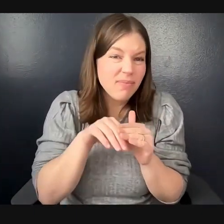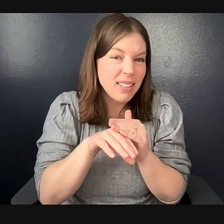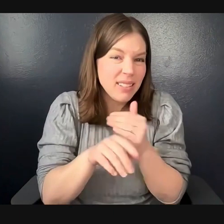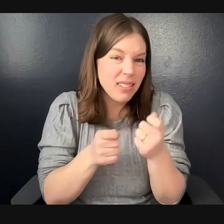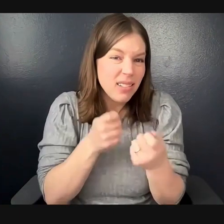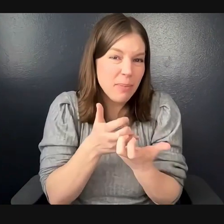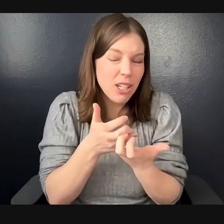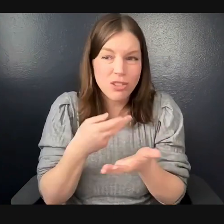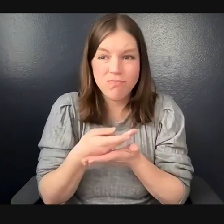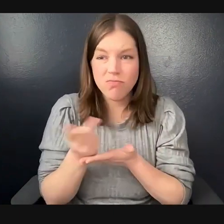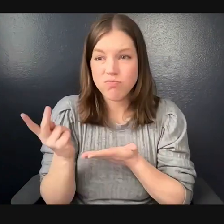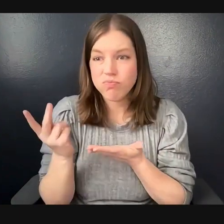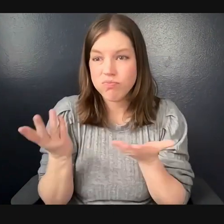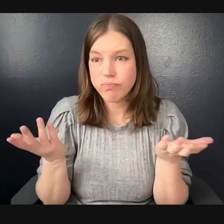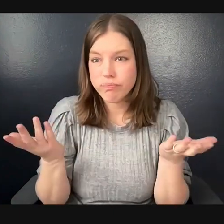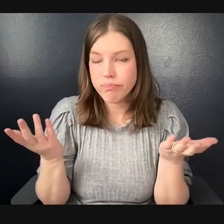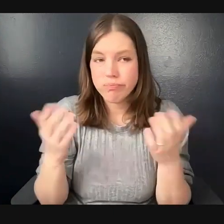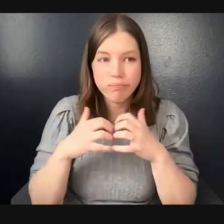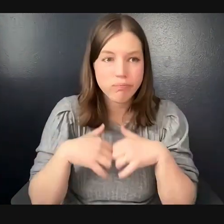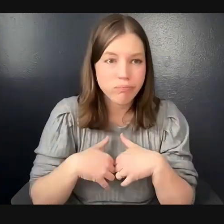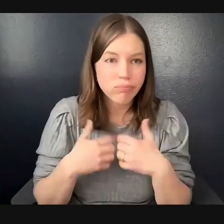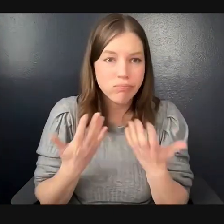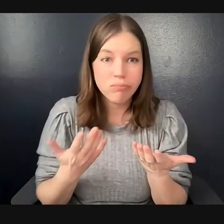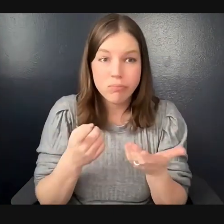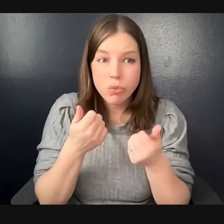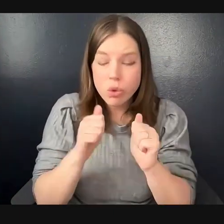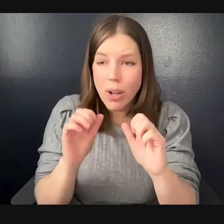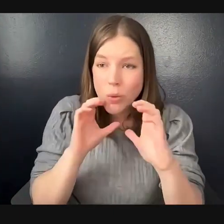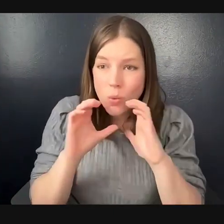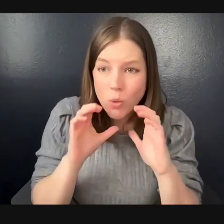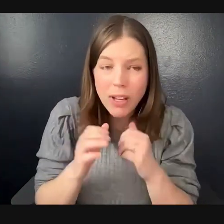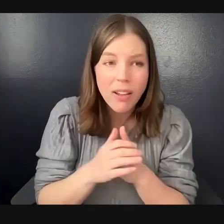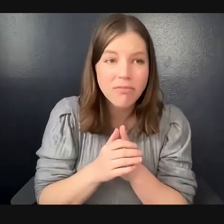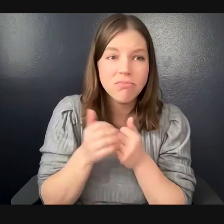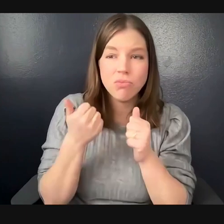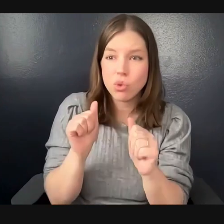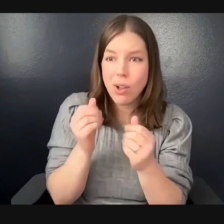but they're just not working with you. And there seems to be some type of breakdown in the communication.